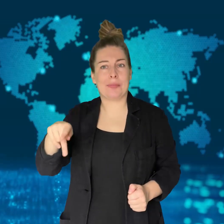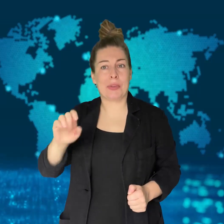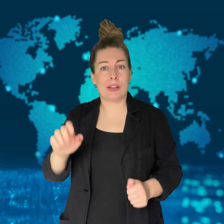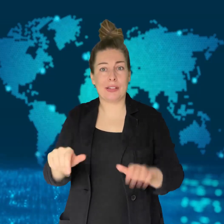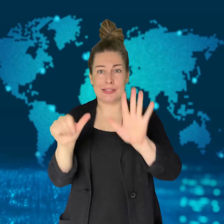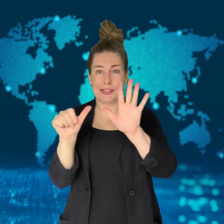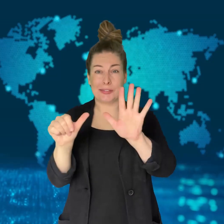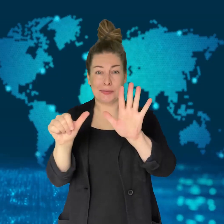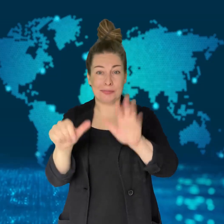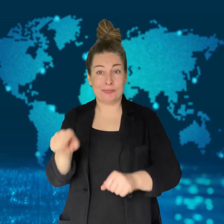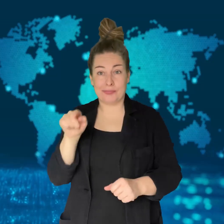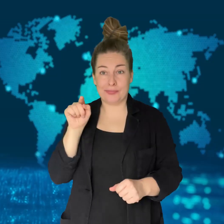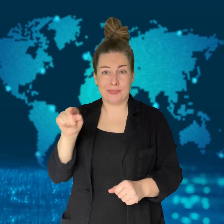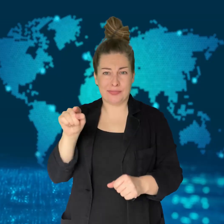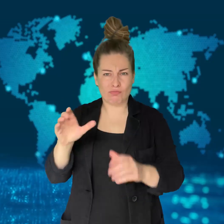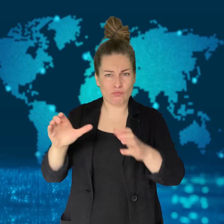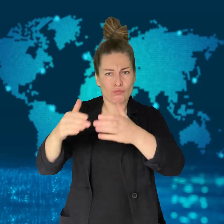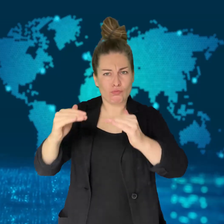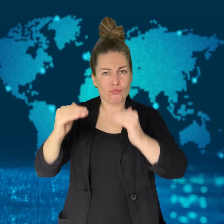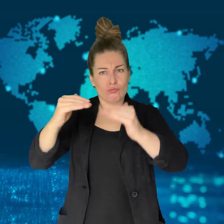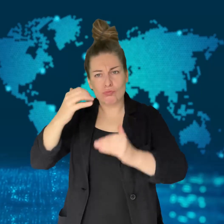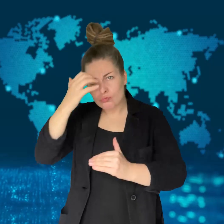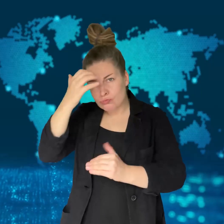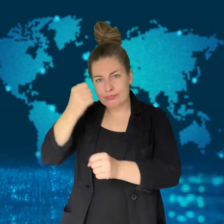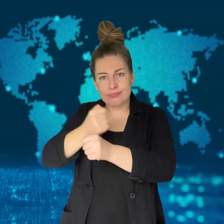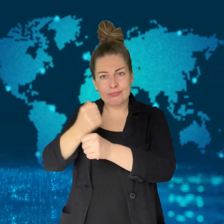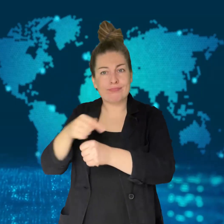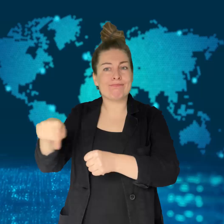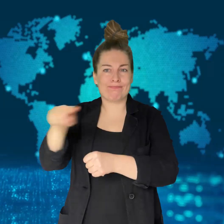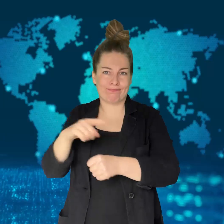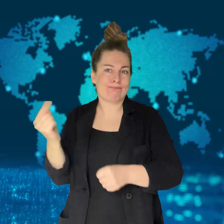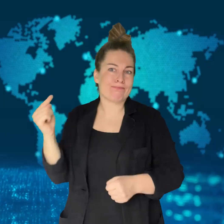Spain's King Felipe VI and top government officials went to